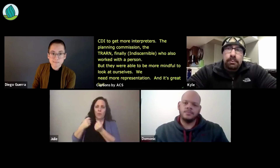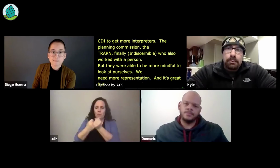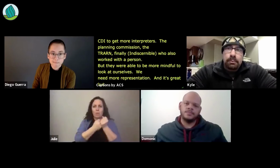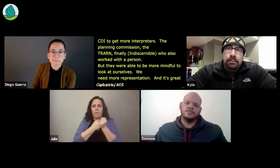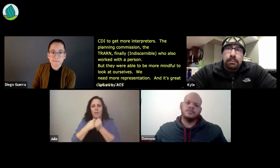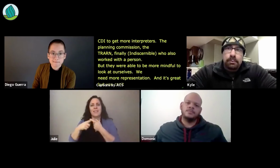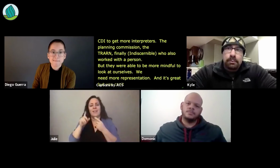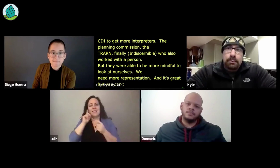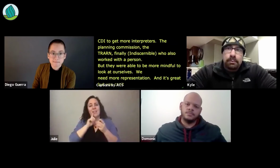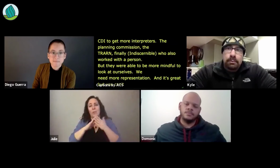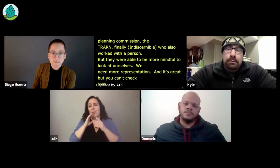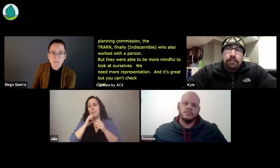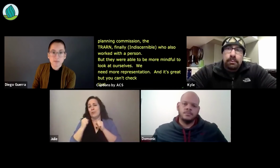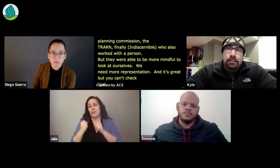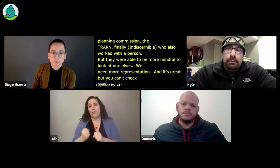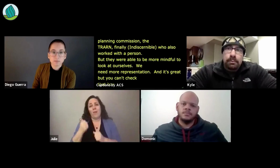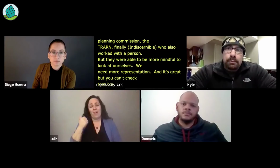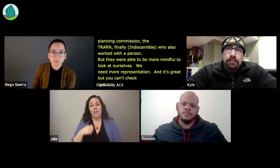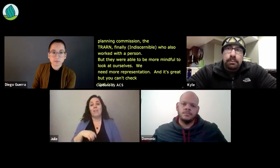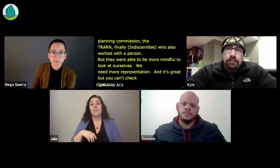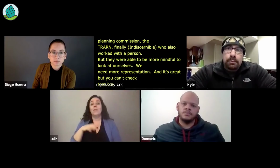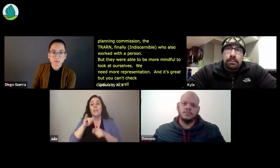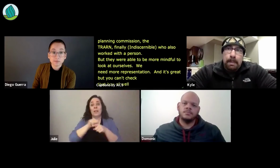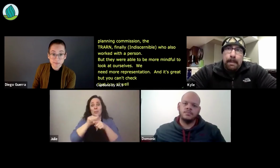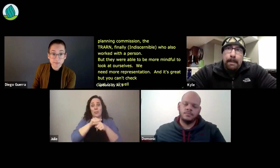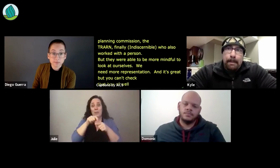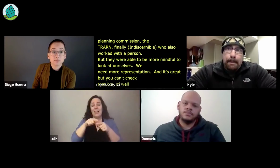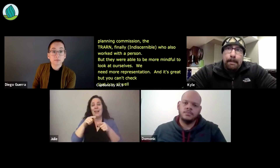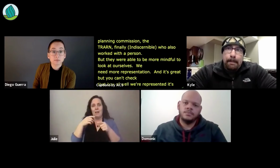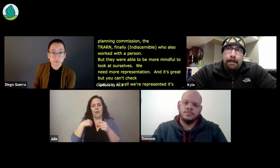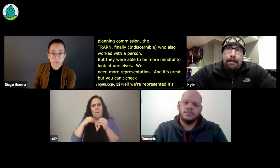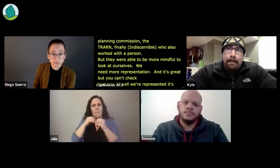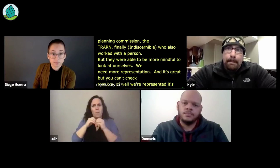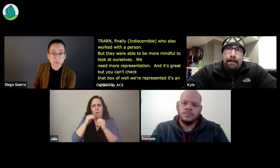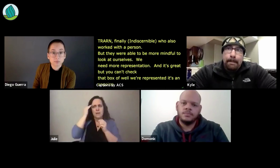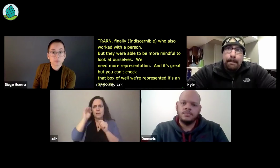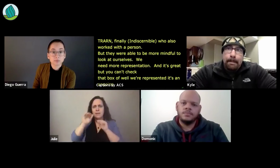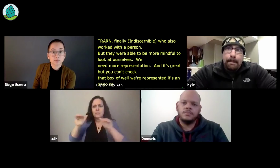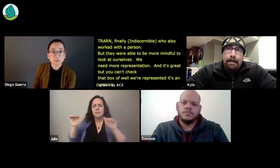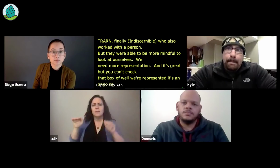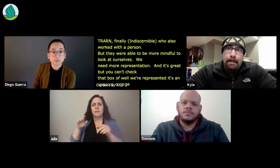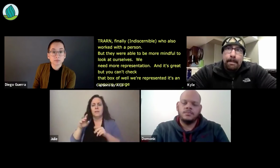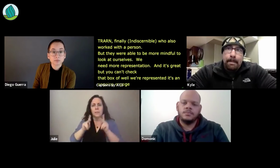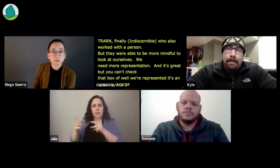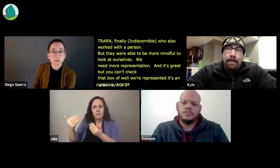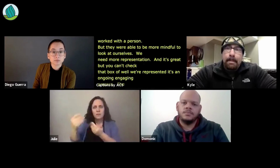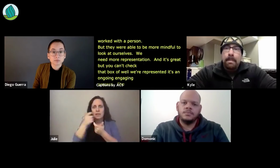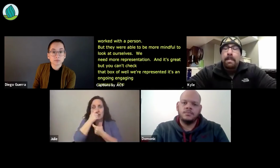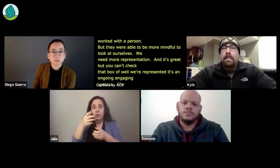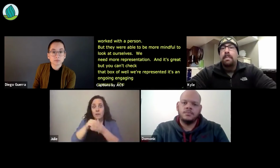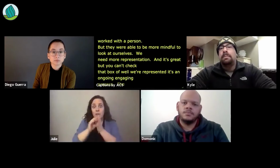The community will only be stronger for it. So training and getting out there and asking people, hey, do you to be an interpreter.